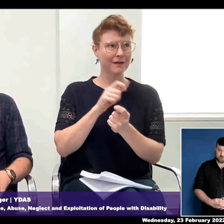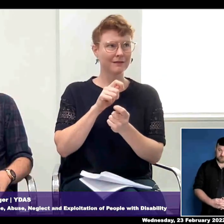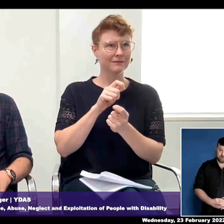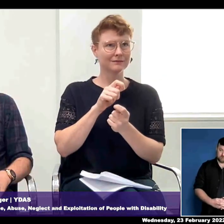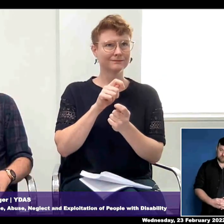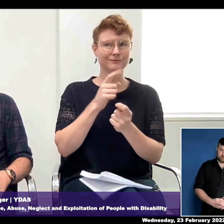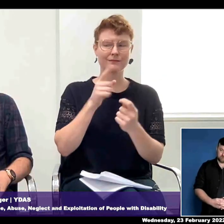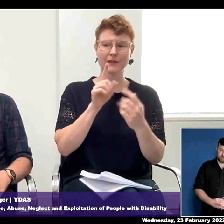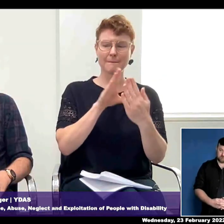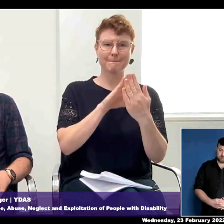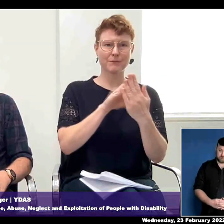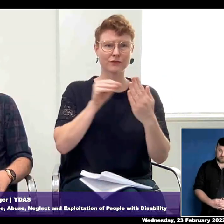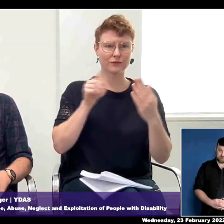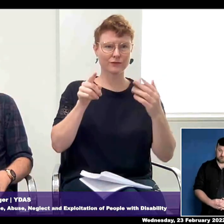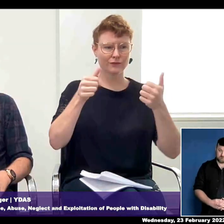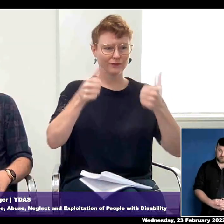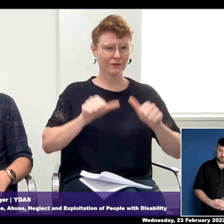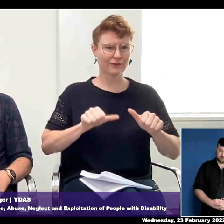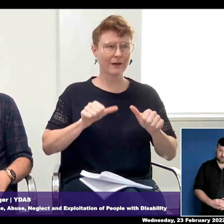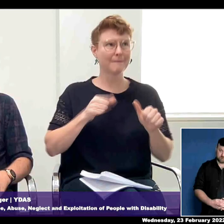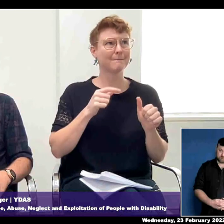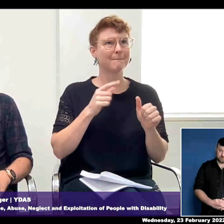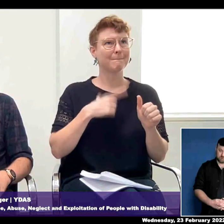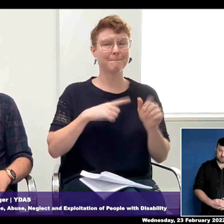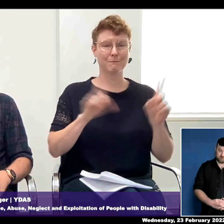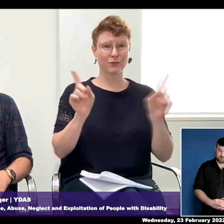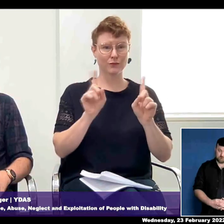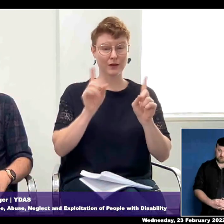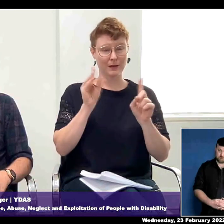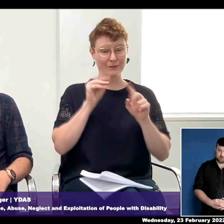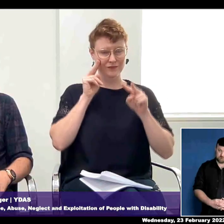being able to - I suppose modify their model.